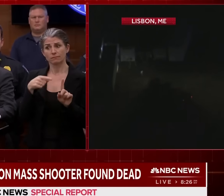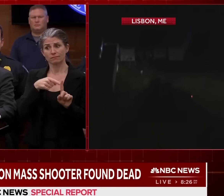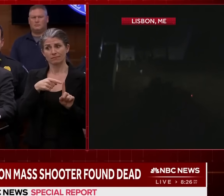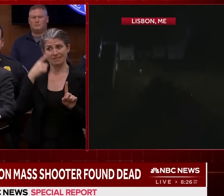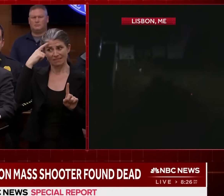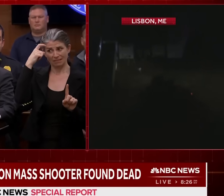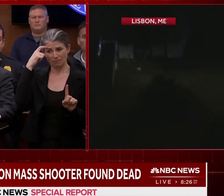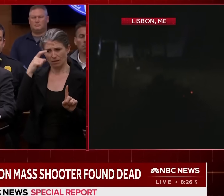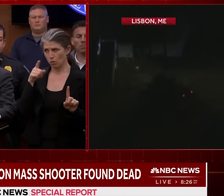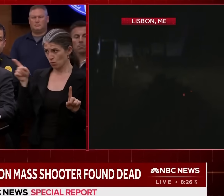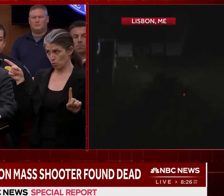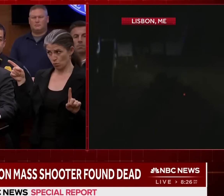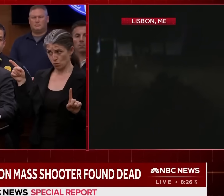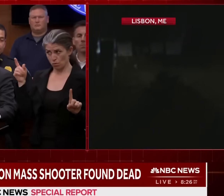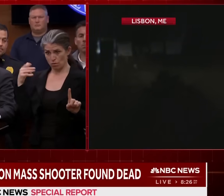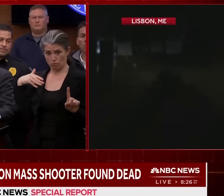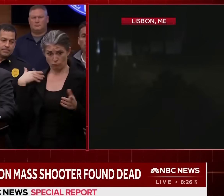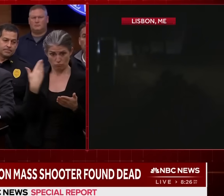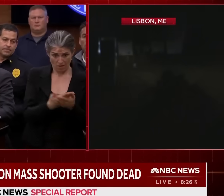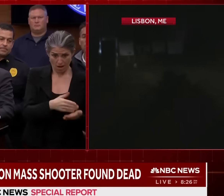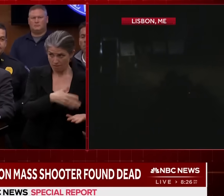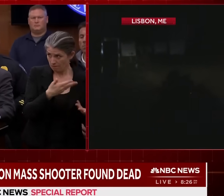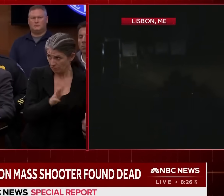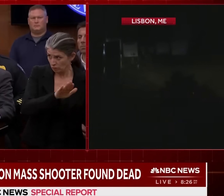HAVE HAD IN QUITE SOMETIME.